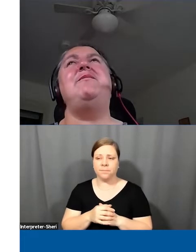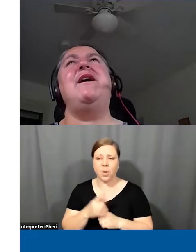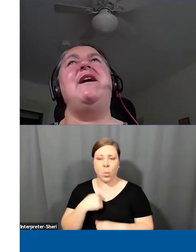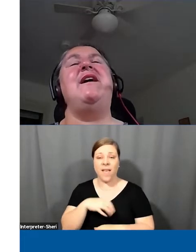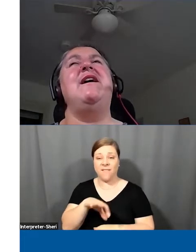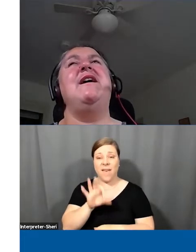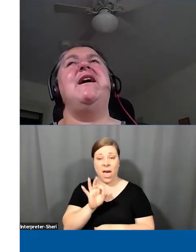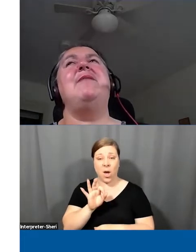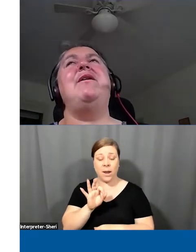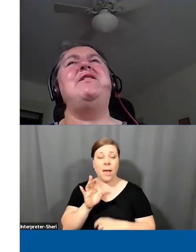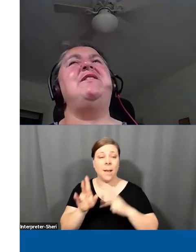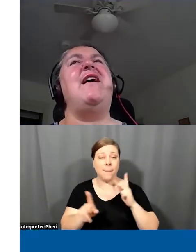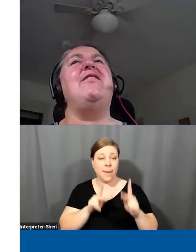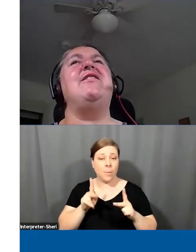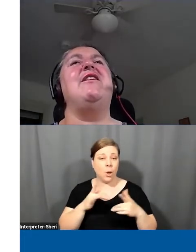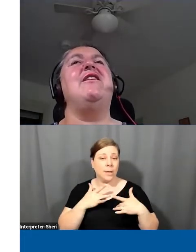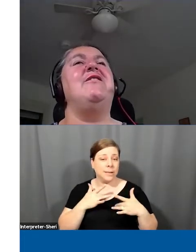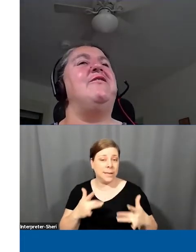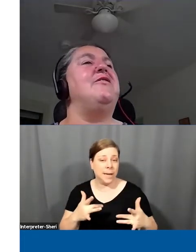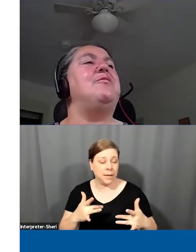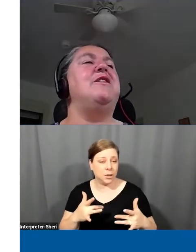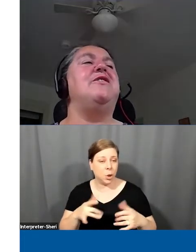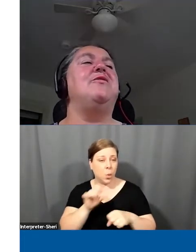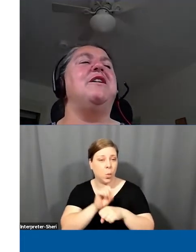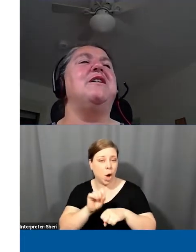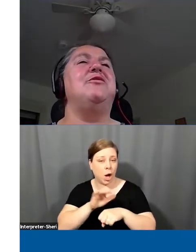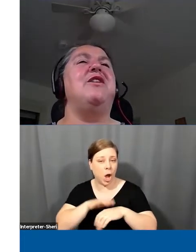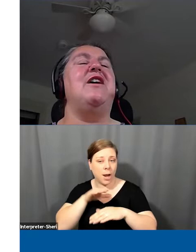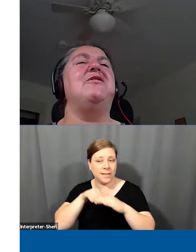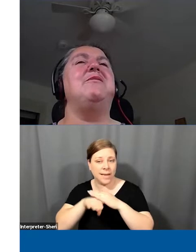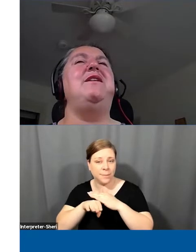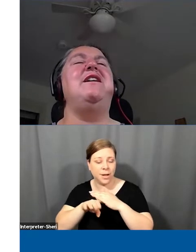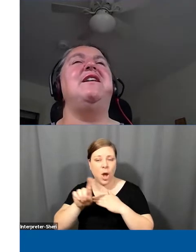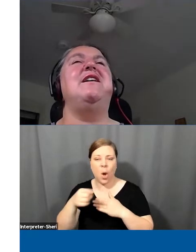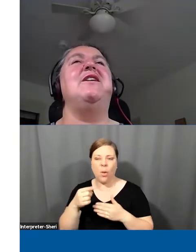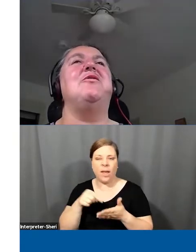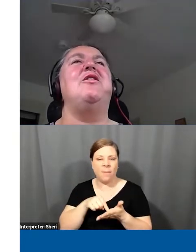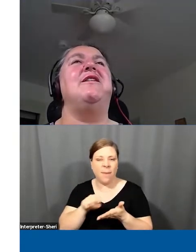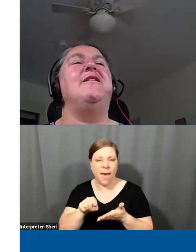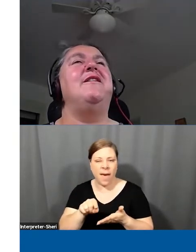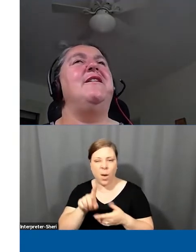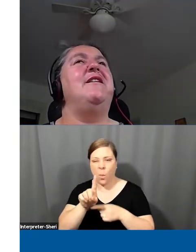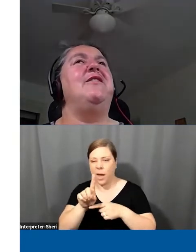pay about a 10th of the price when it comes to actually remediating later on.